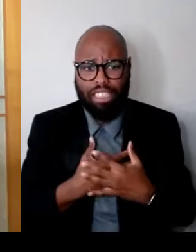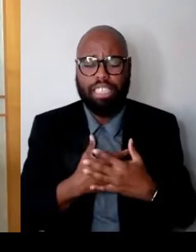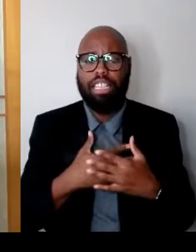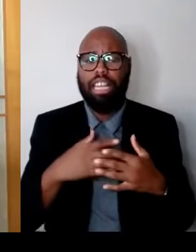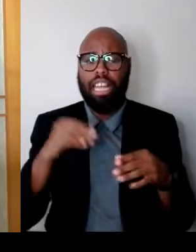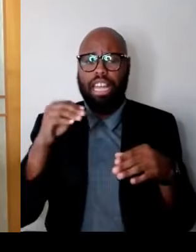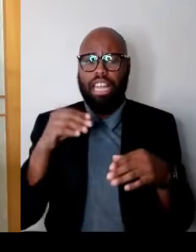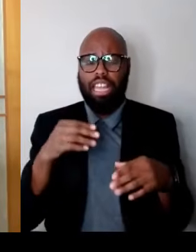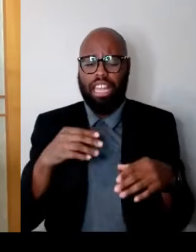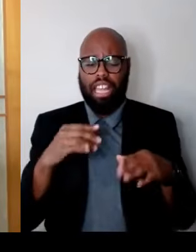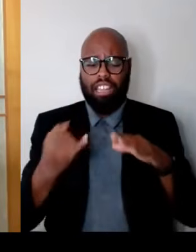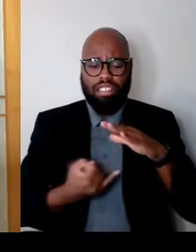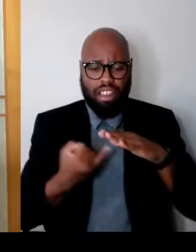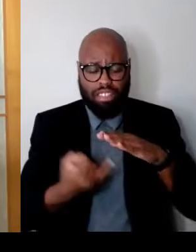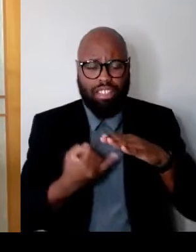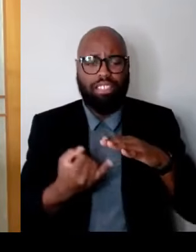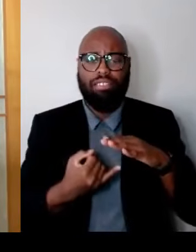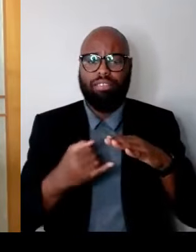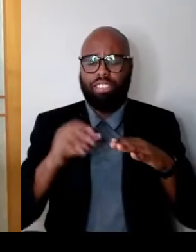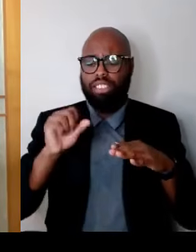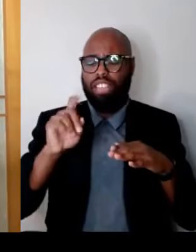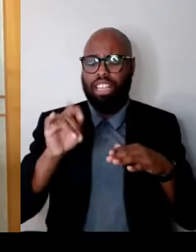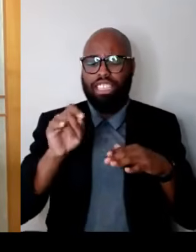where nobody knows you are there, or you can't talk to anyone.